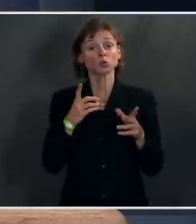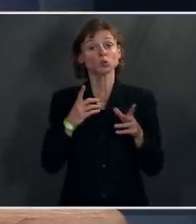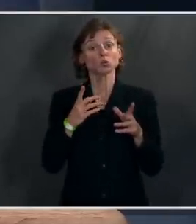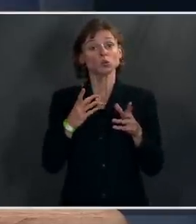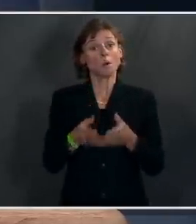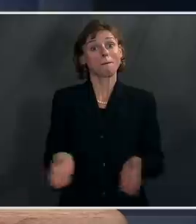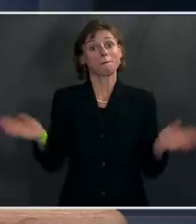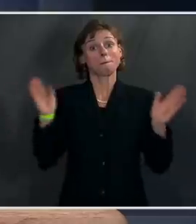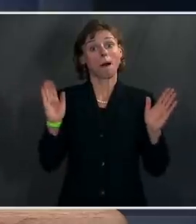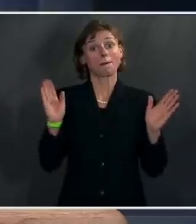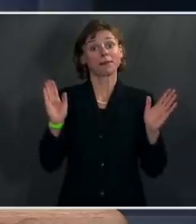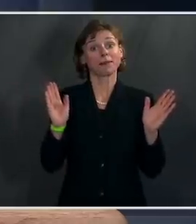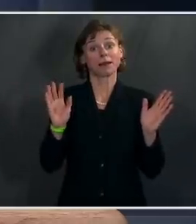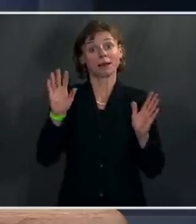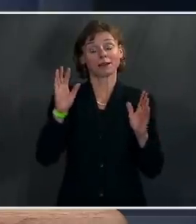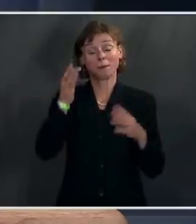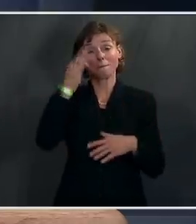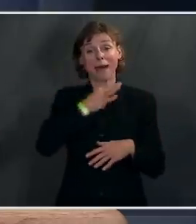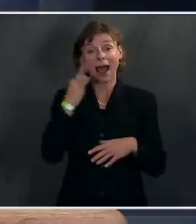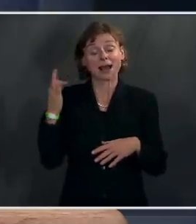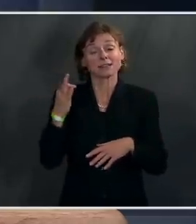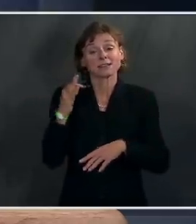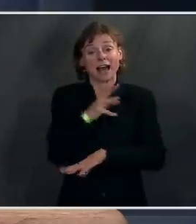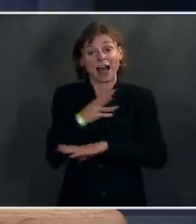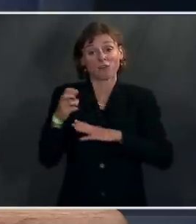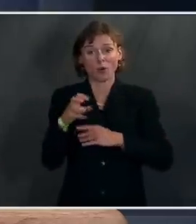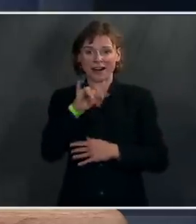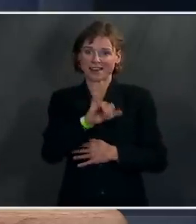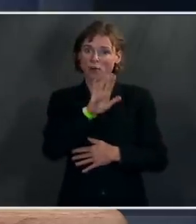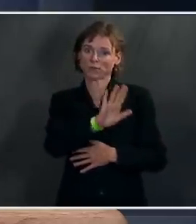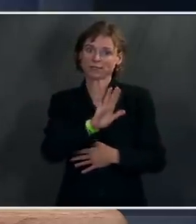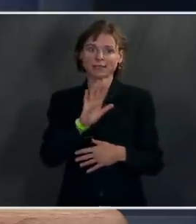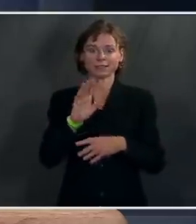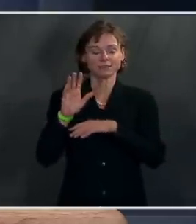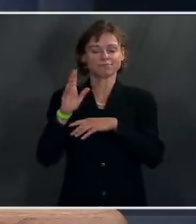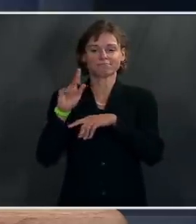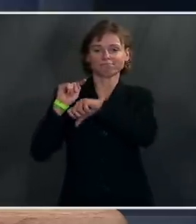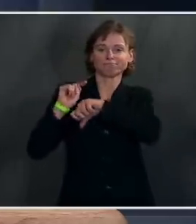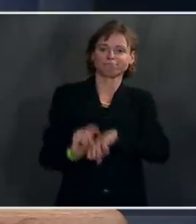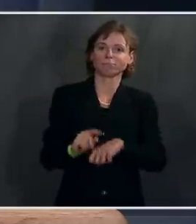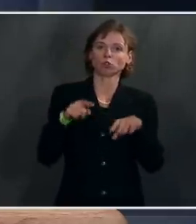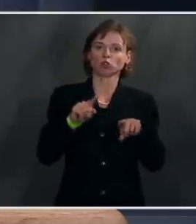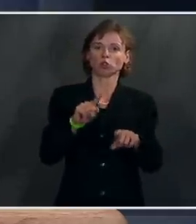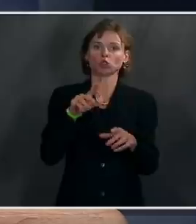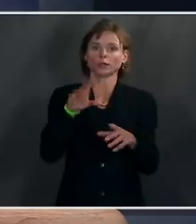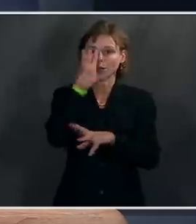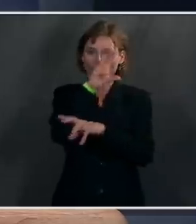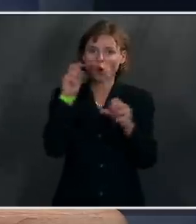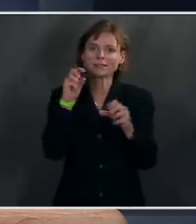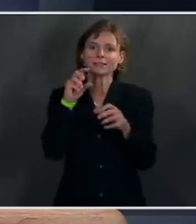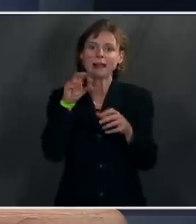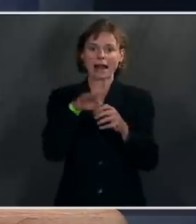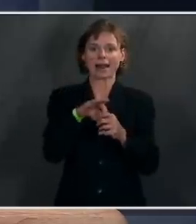which is something he did as president elect and something he will do clearly respecting COVID protocols moving forward.